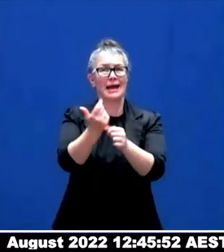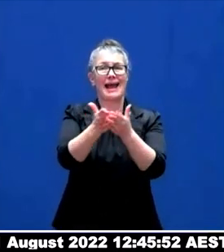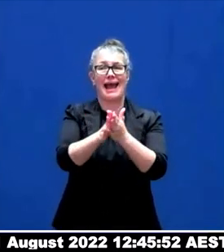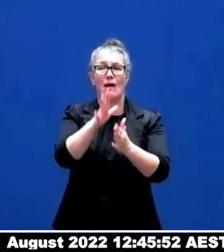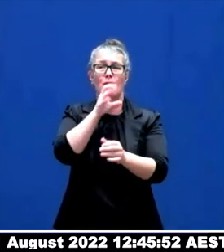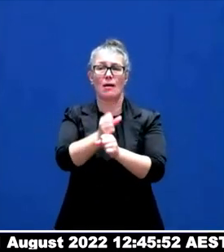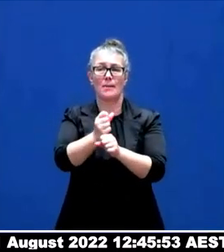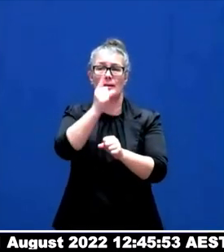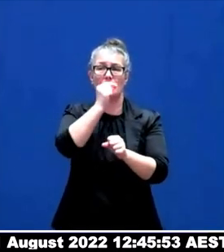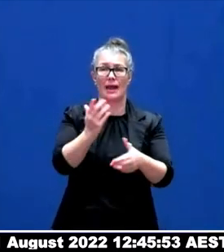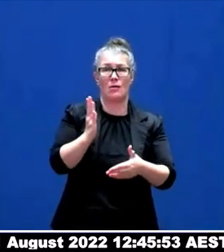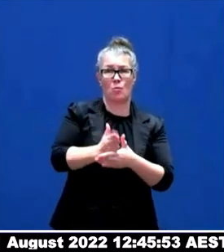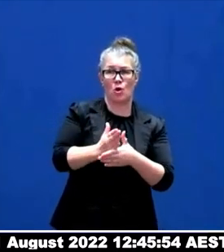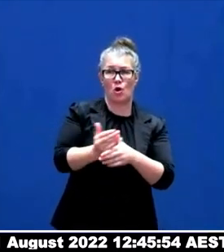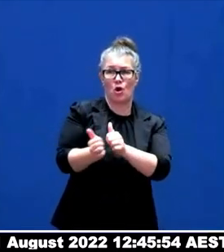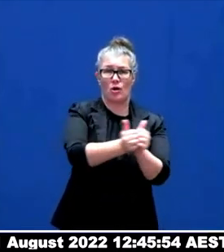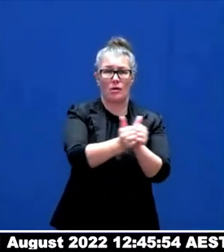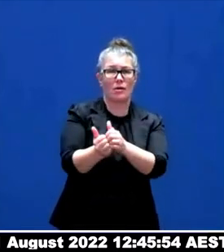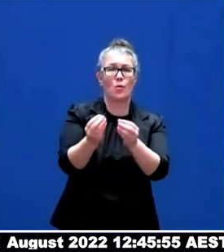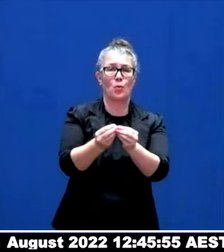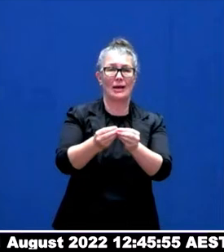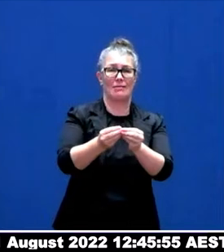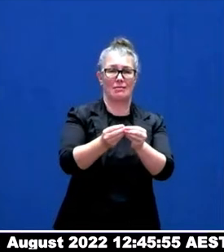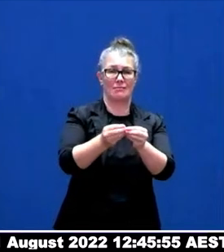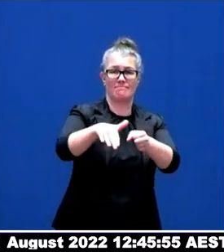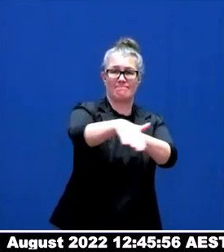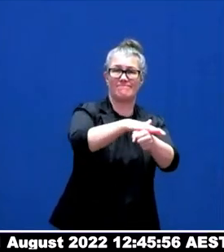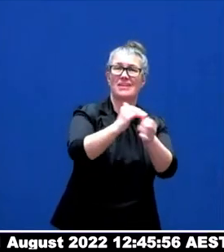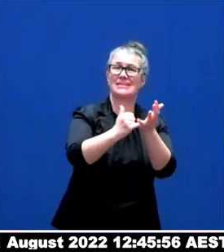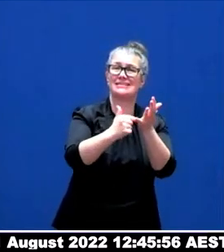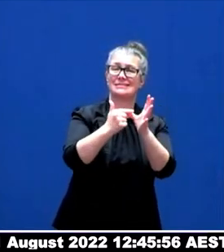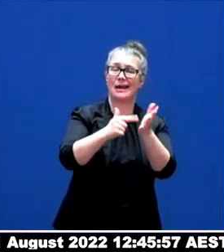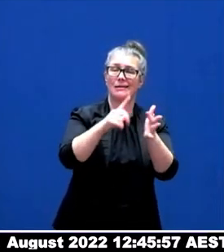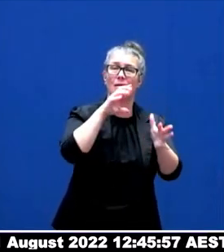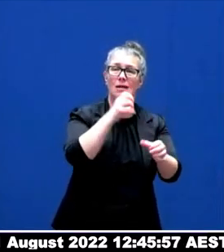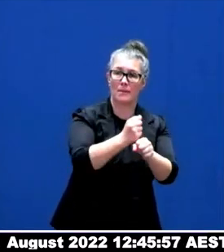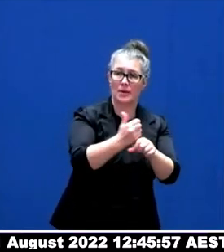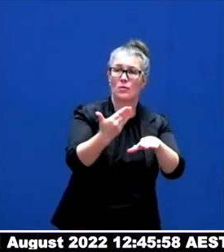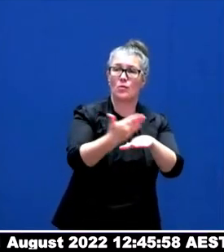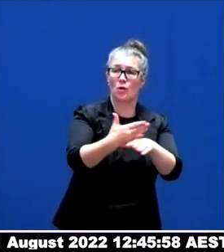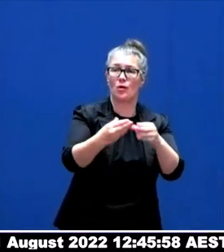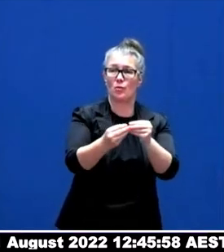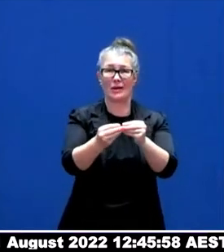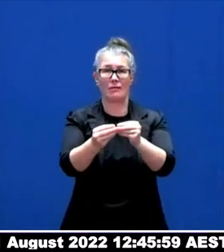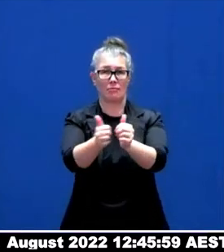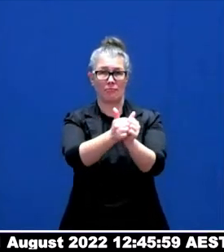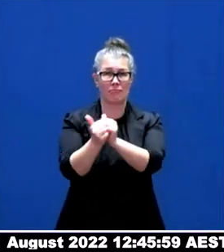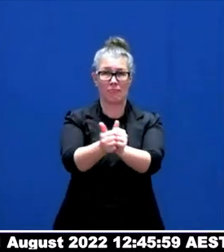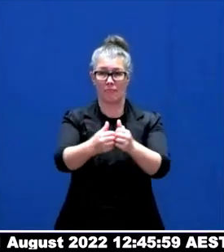can work alongside the sector - state government works alongside the sector and also the NDIA to support people with a disability.